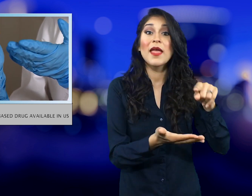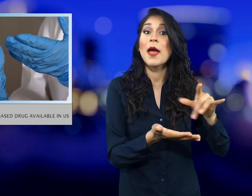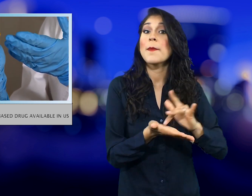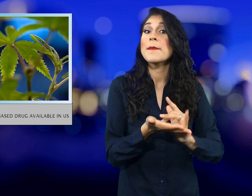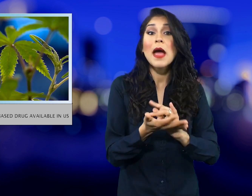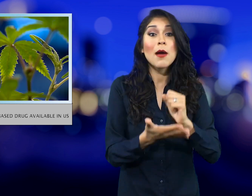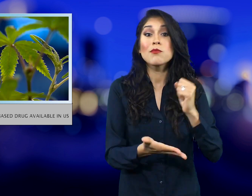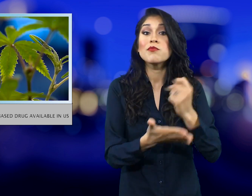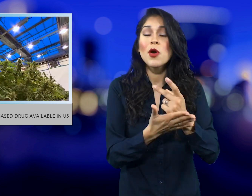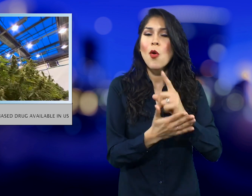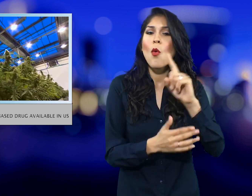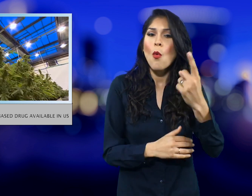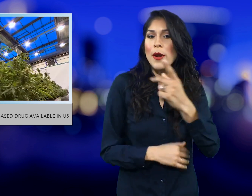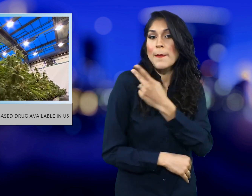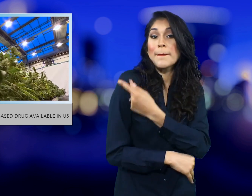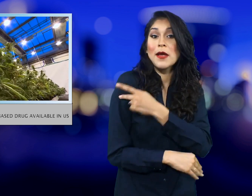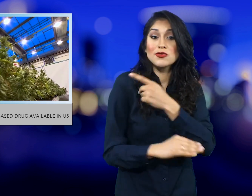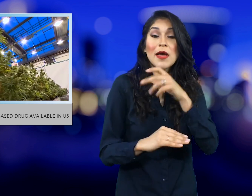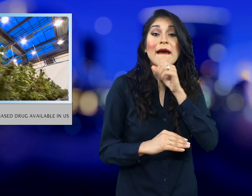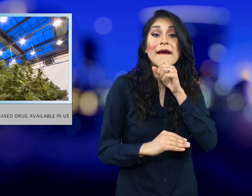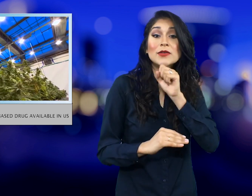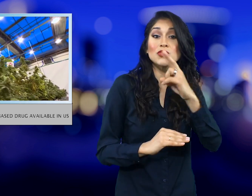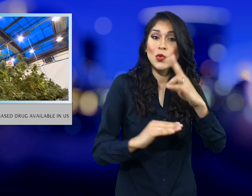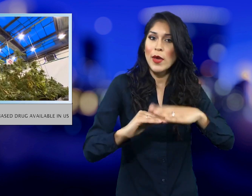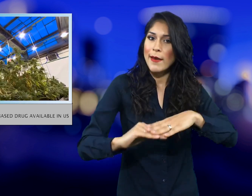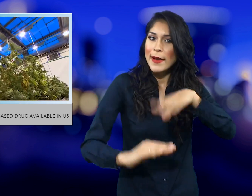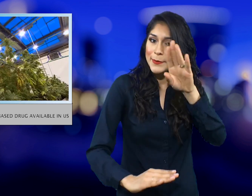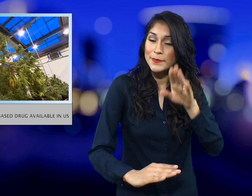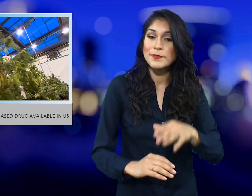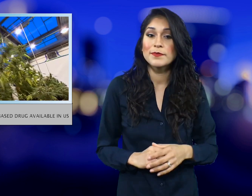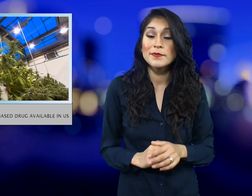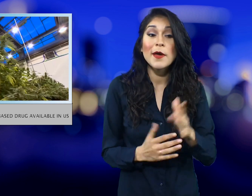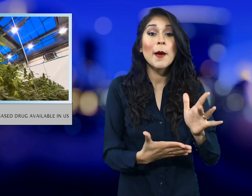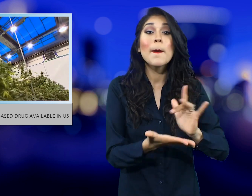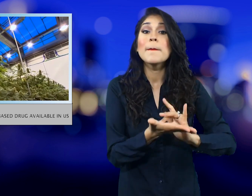It is approved for use in patients aged two years and up.